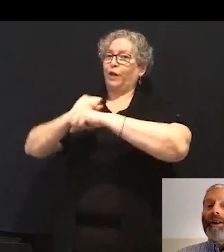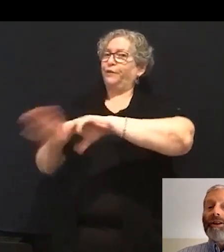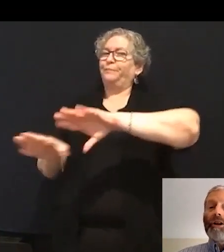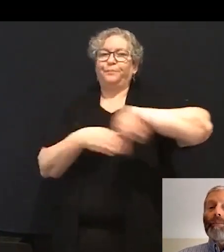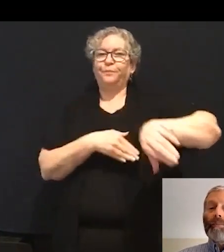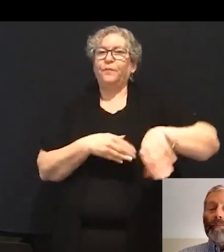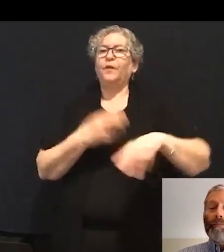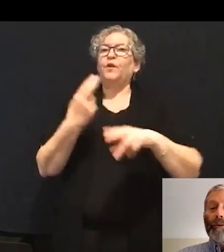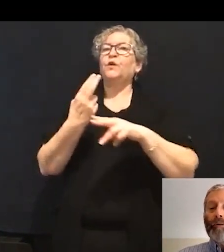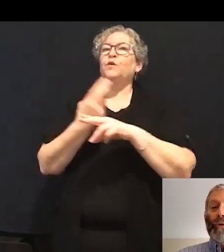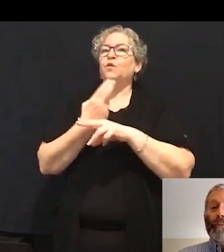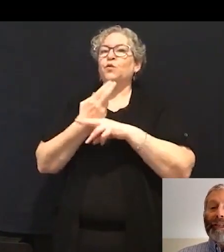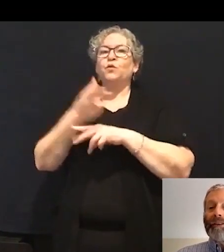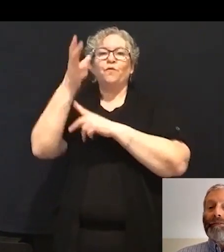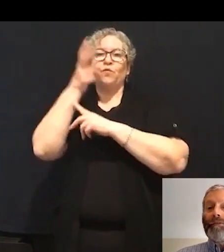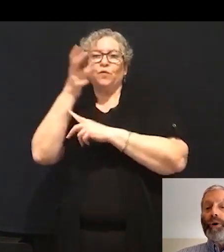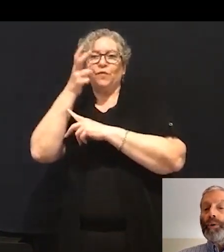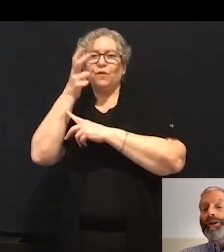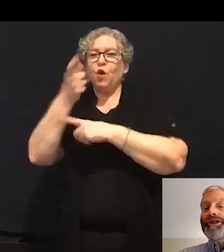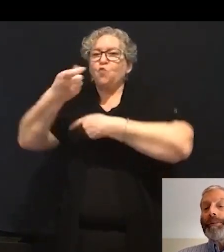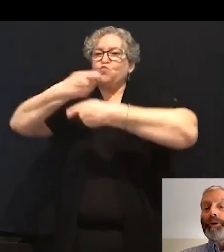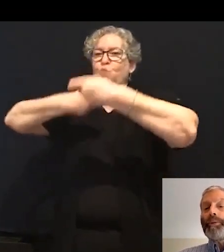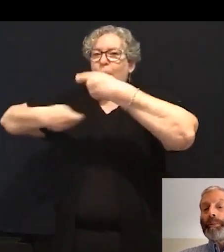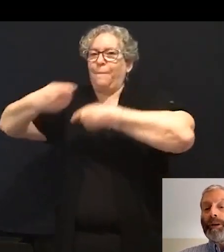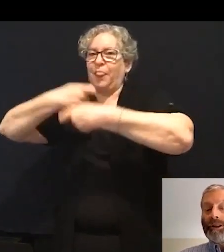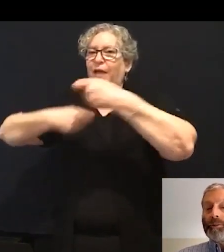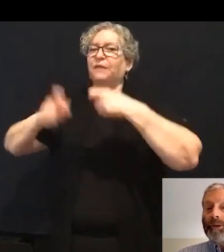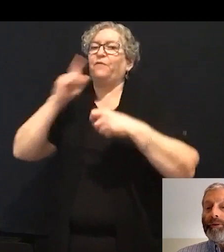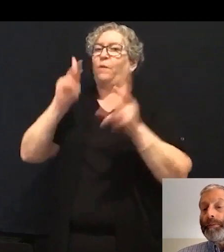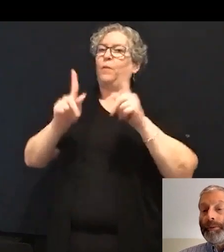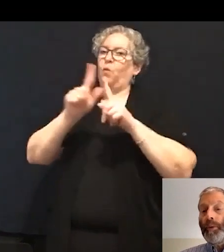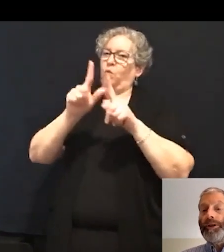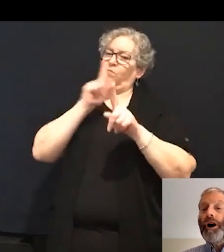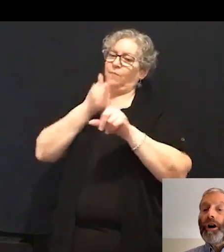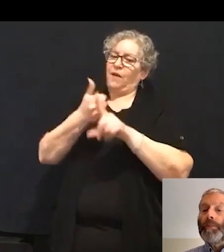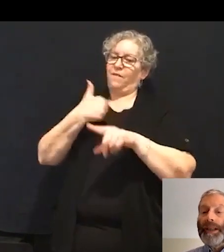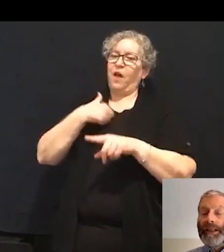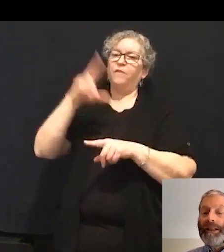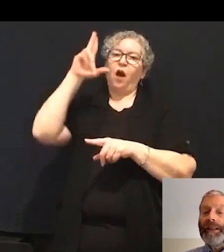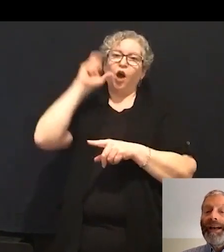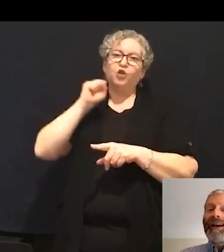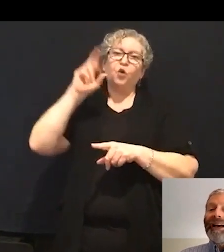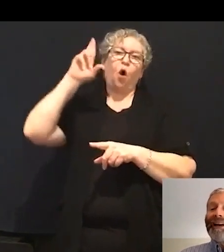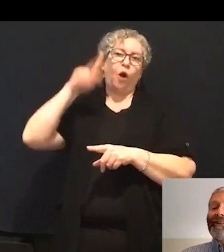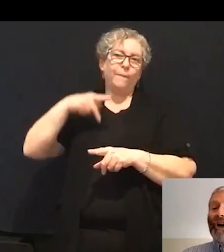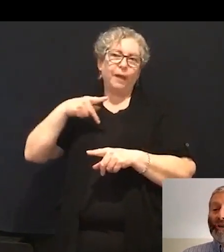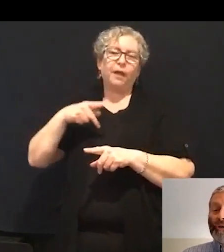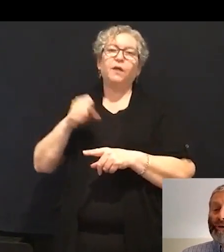performing photoreceptor replacement for people with RP and Usher syndrome.